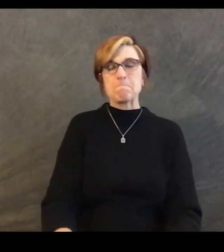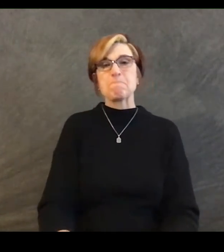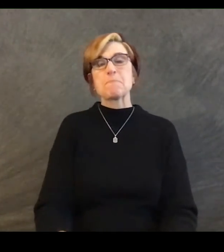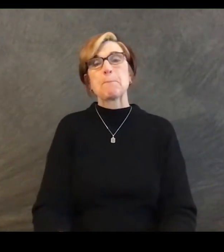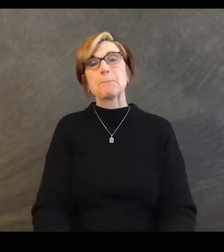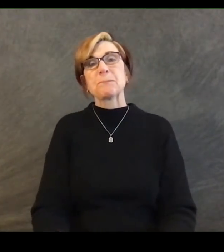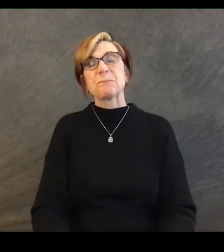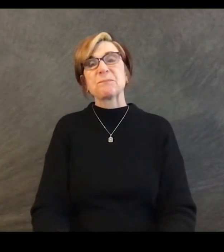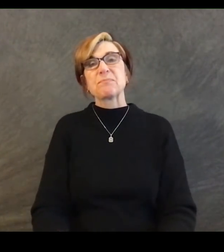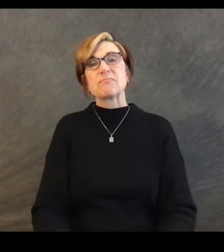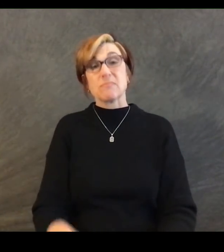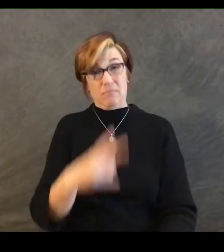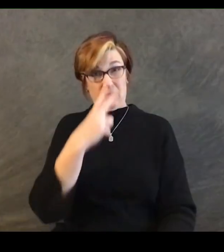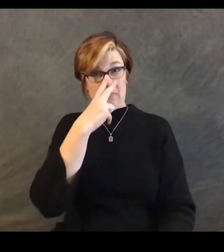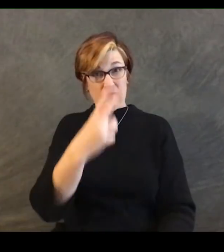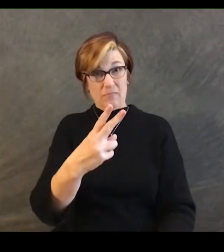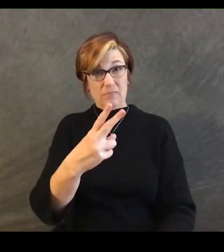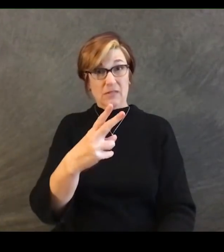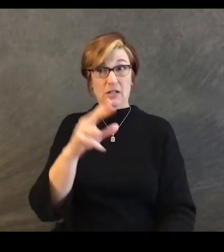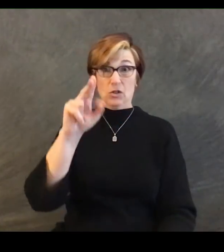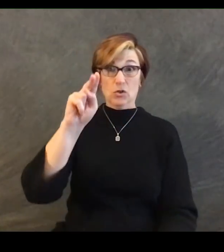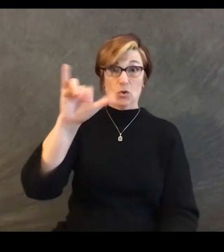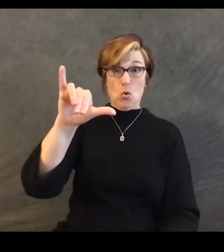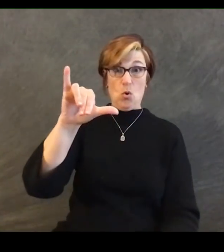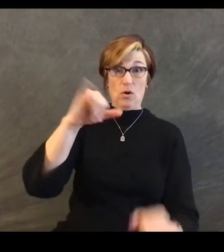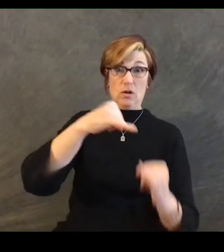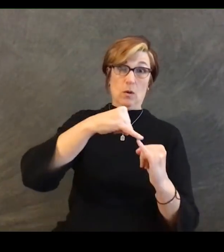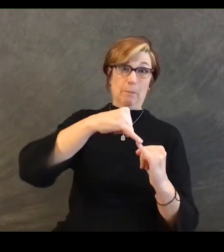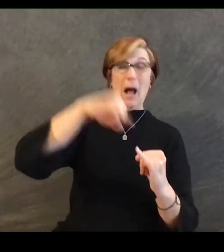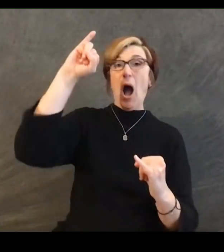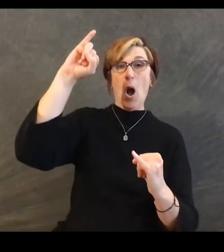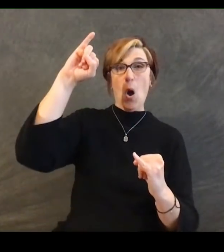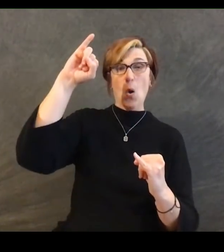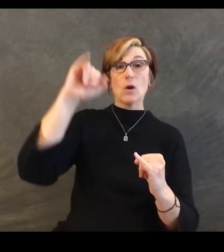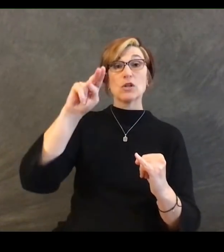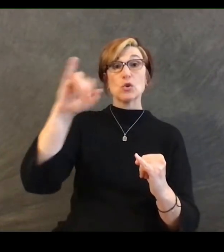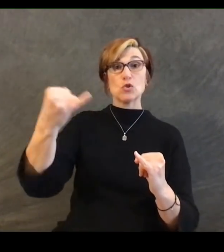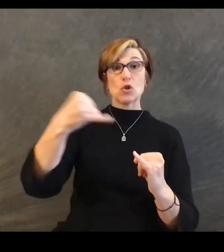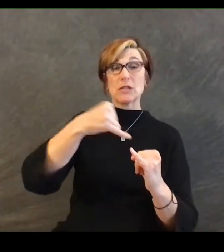the difference between New York and New Jersey and other states with similar